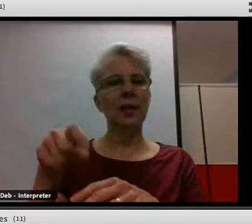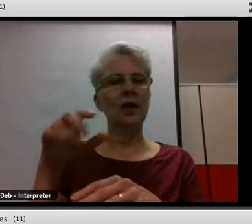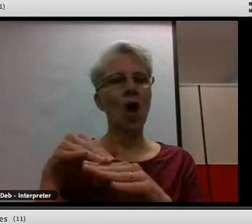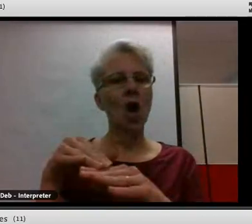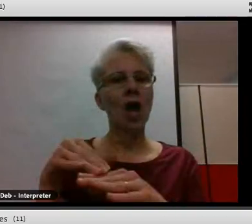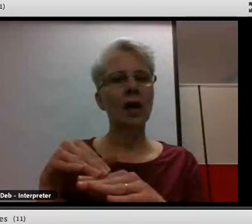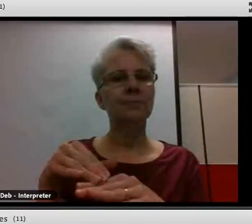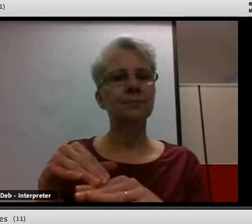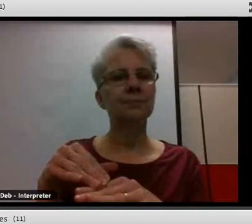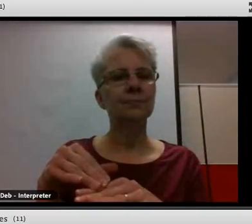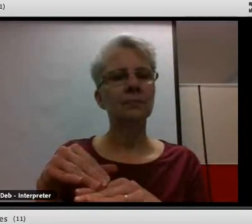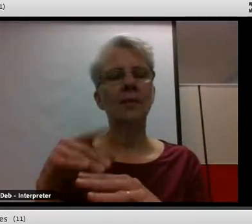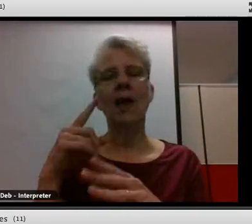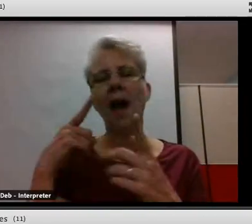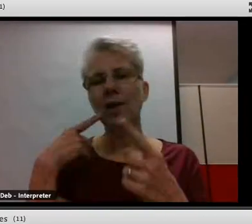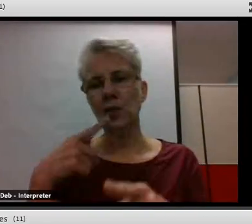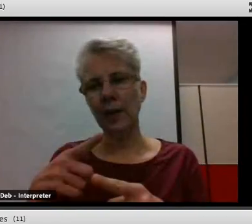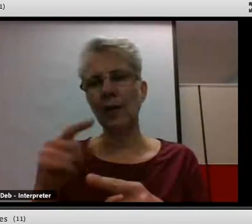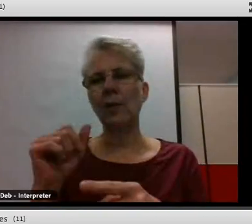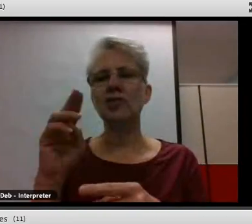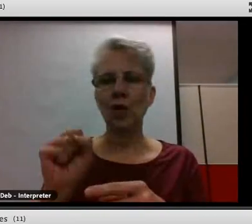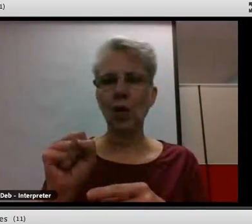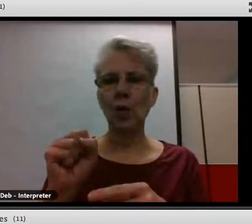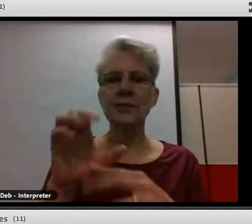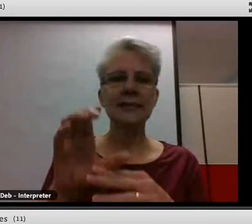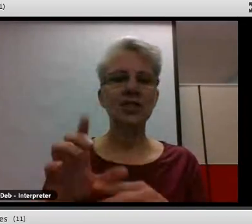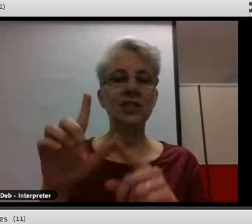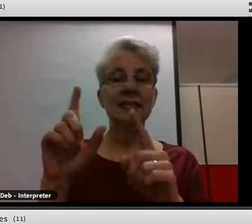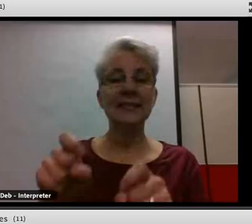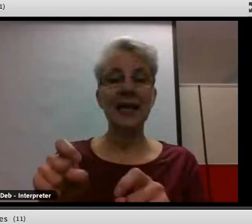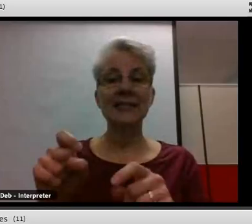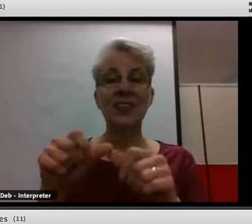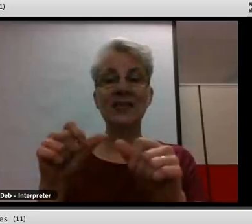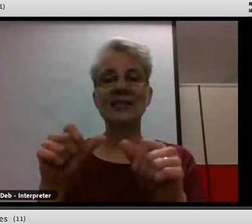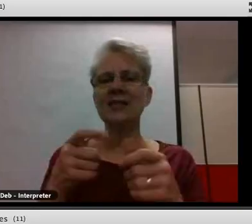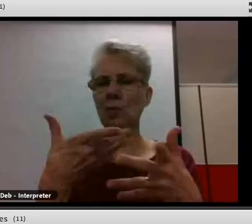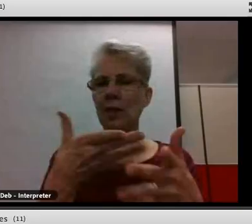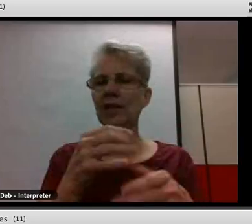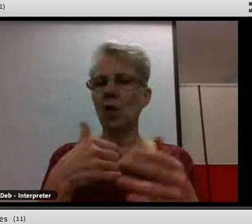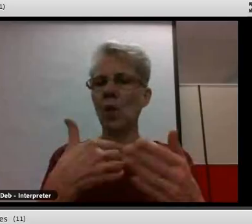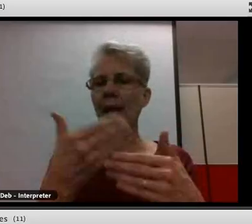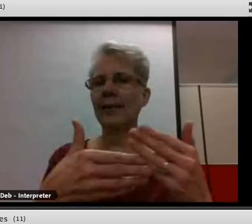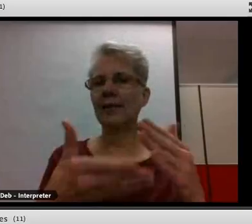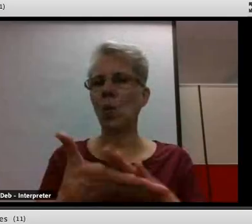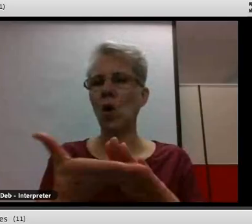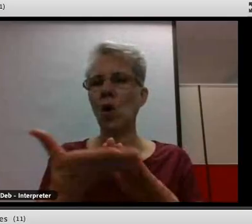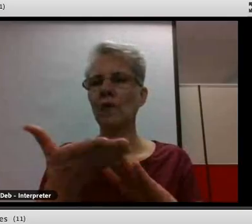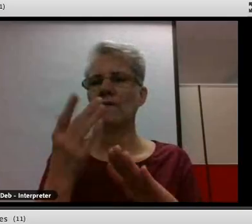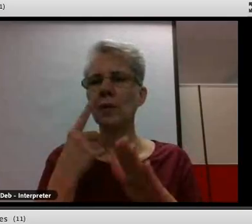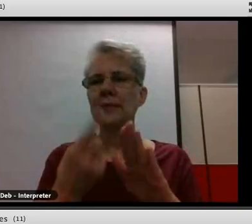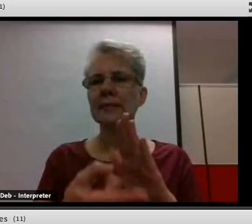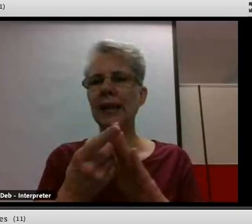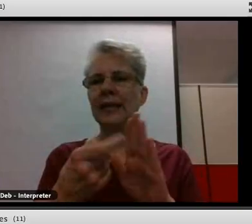Give me one second, I'll be right back with you. Has anybody ever used Fangs before?